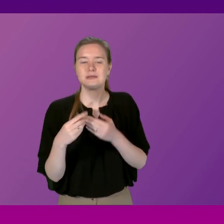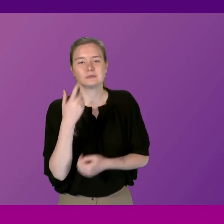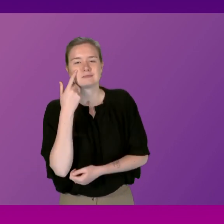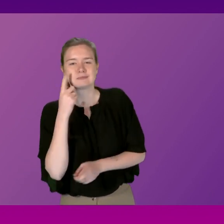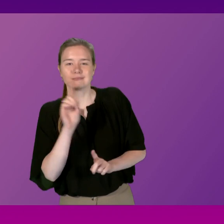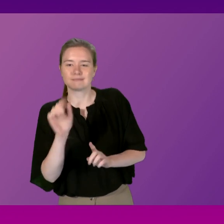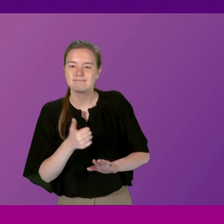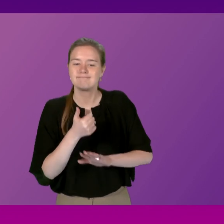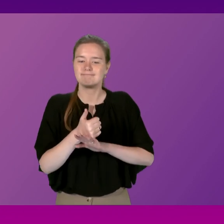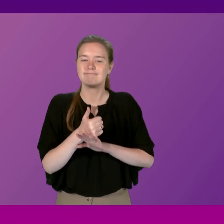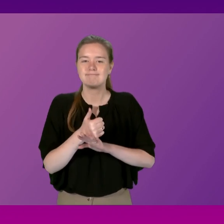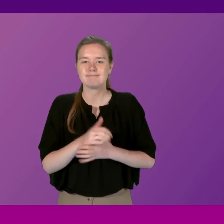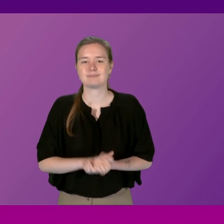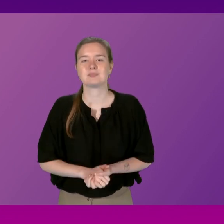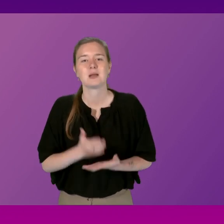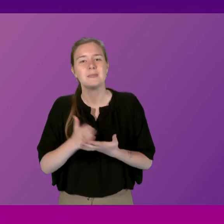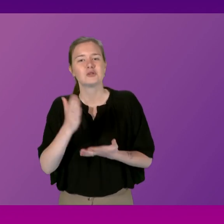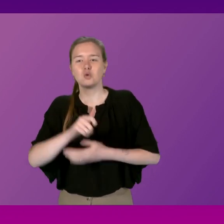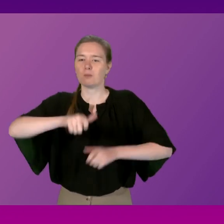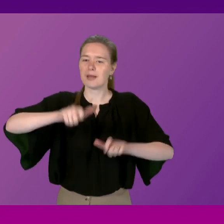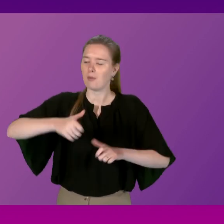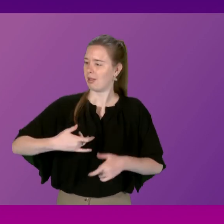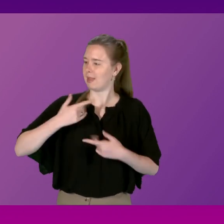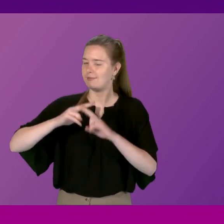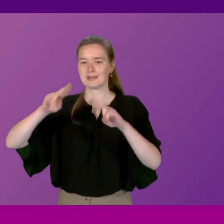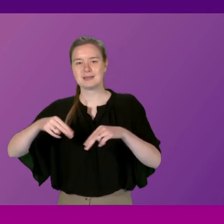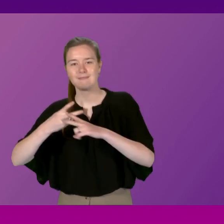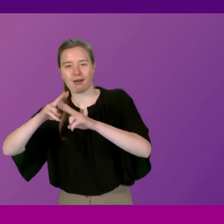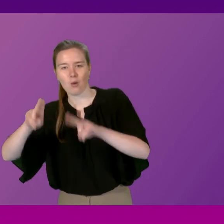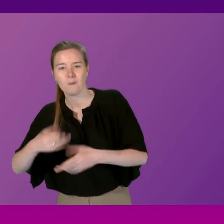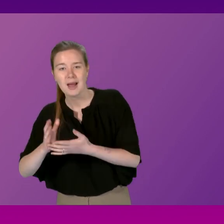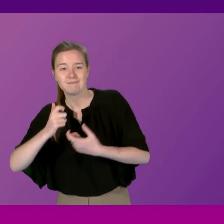Anne’s law put in place to ensure that people living in care homes have the legal right